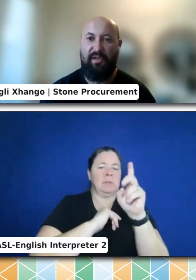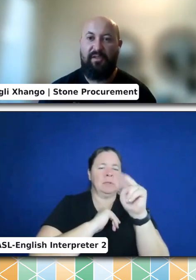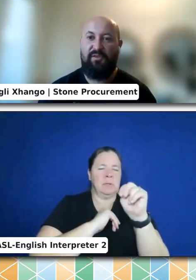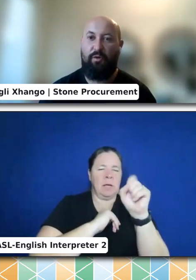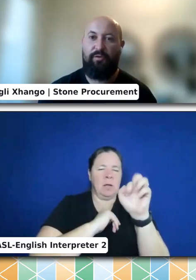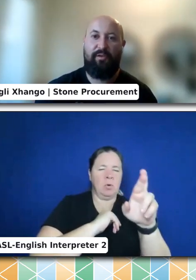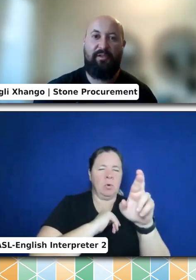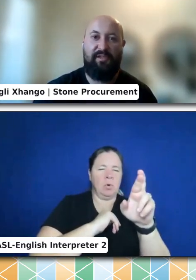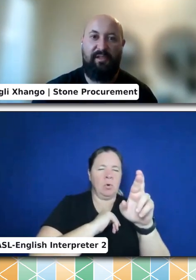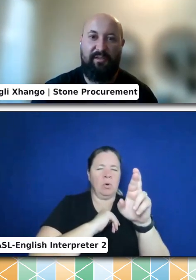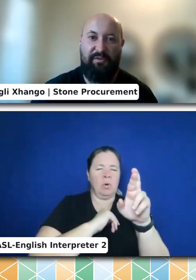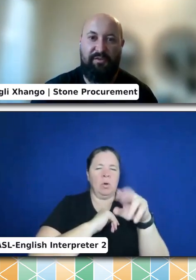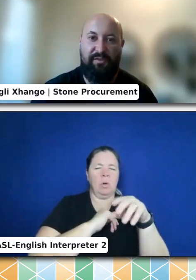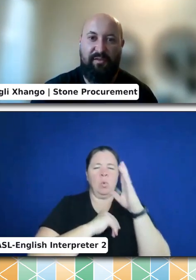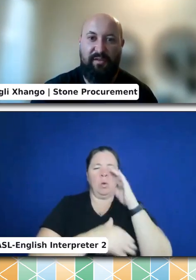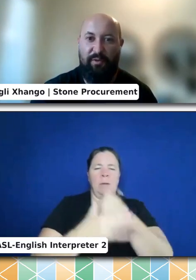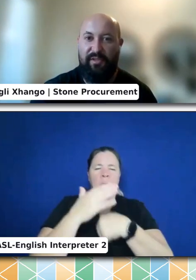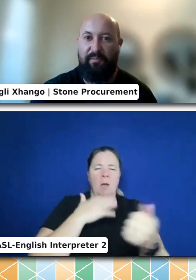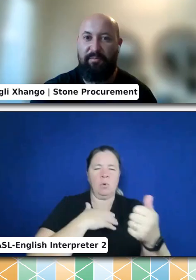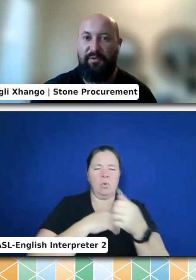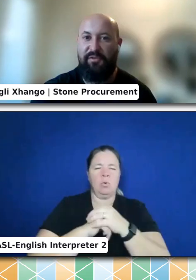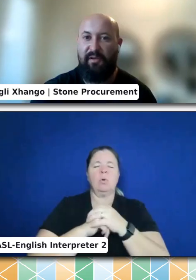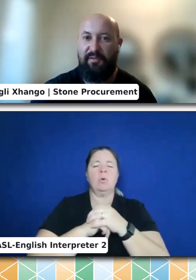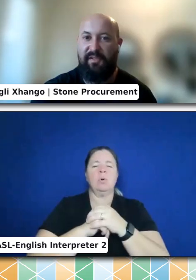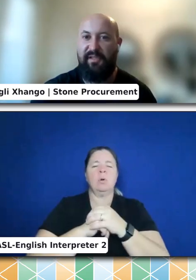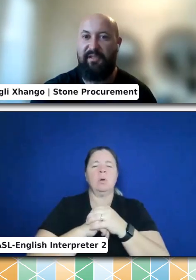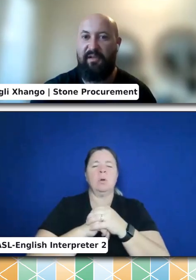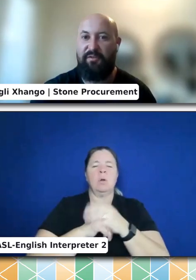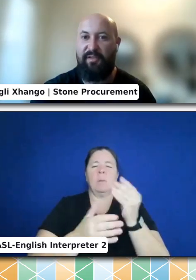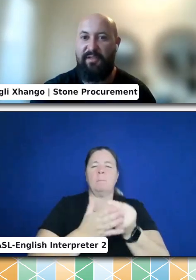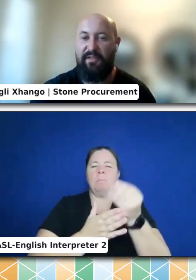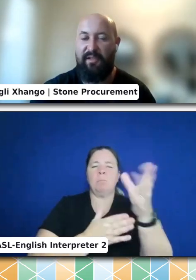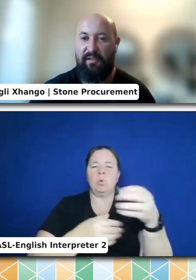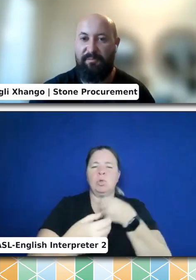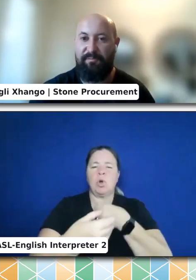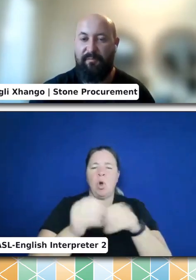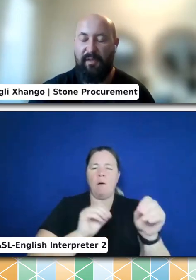So, you're gonna see, like, there's this one, for example, purchase office seating under the, uh.